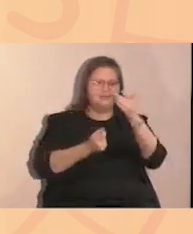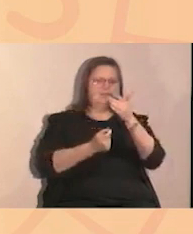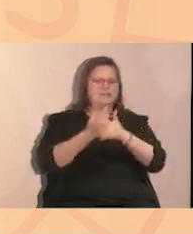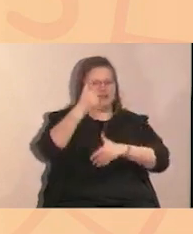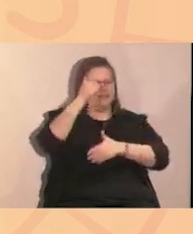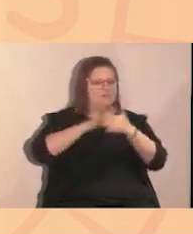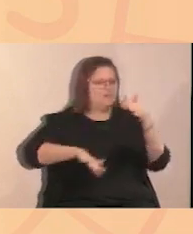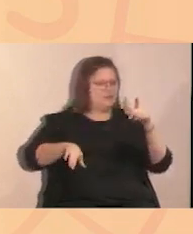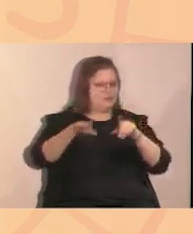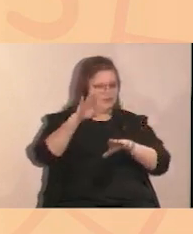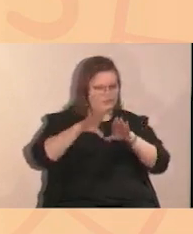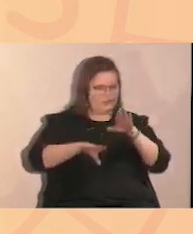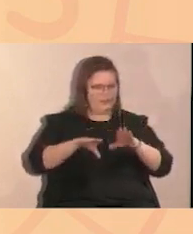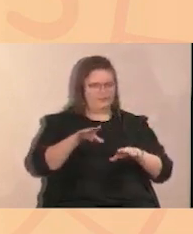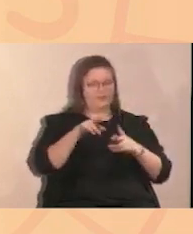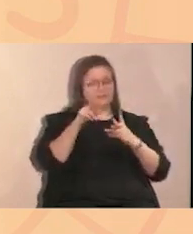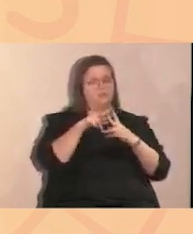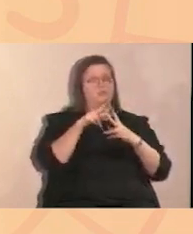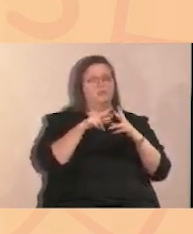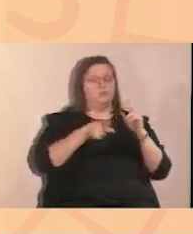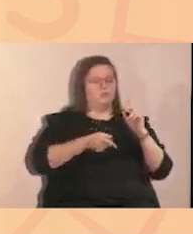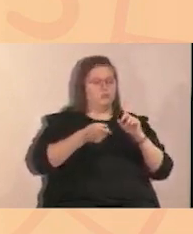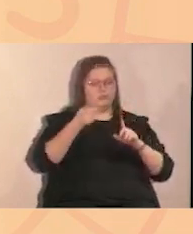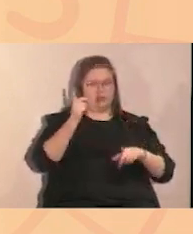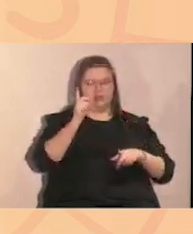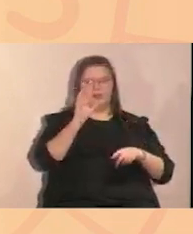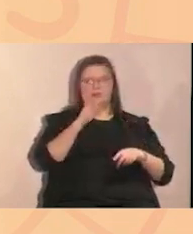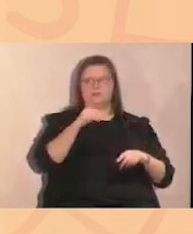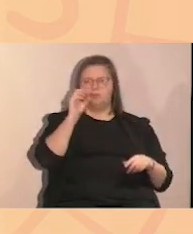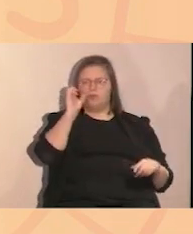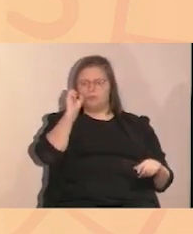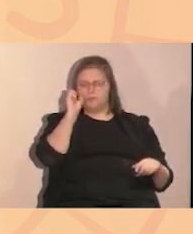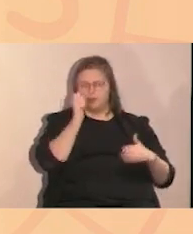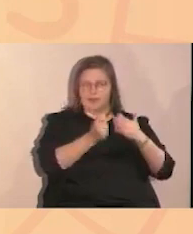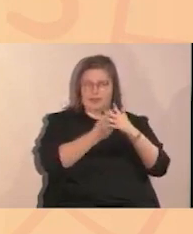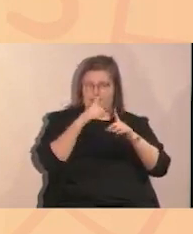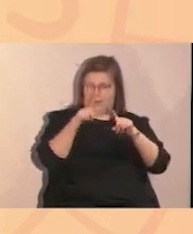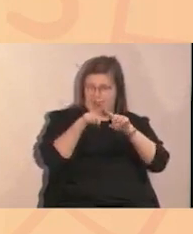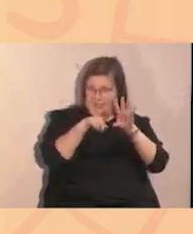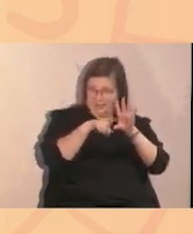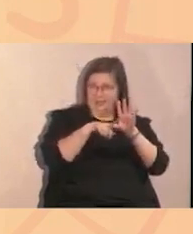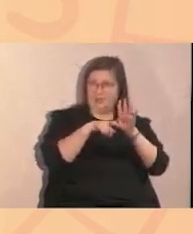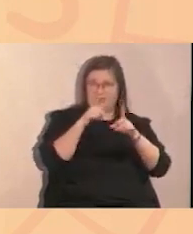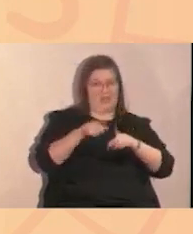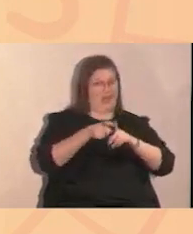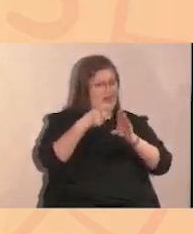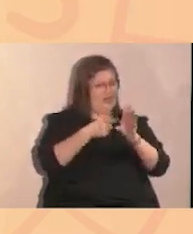So, in these two realizations, which from memory happened in the same year, it was a pretty tough year.